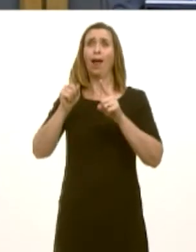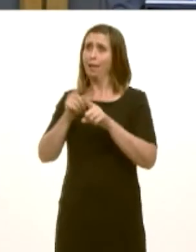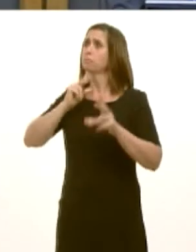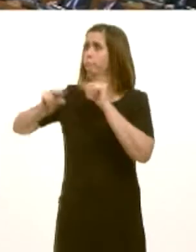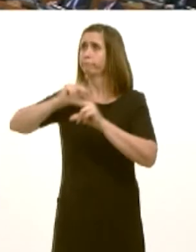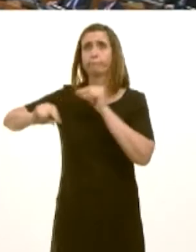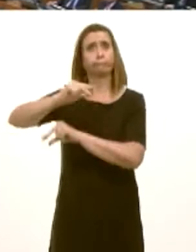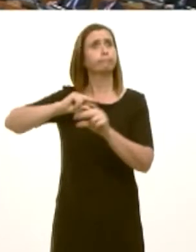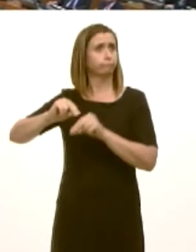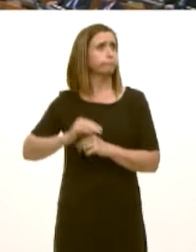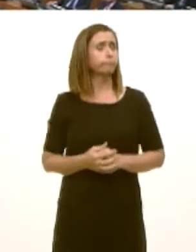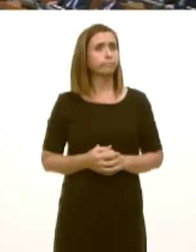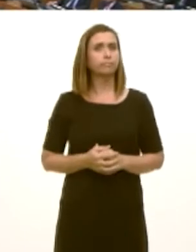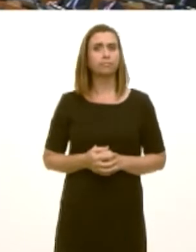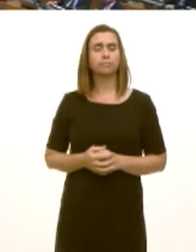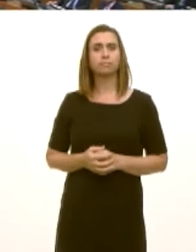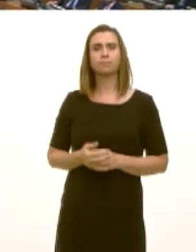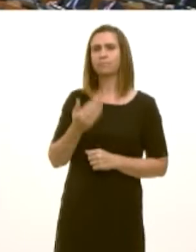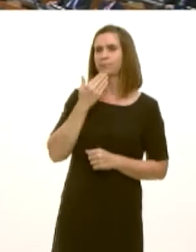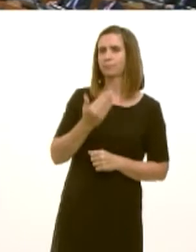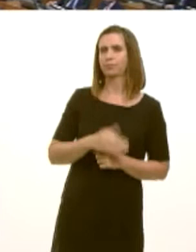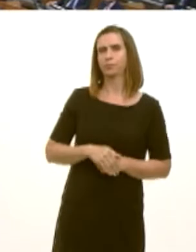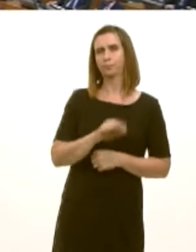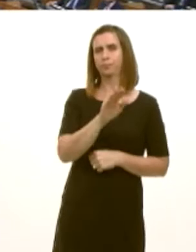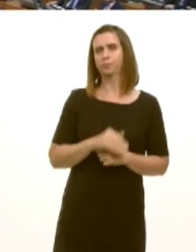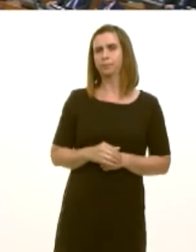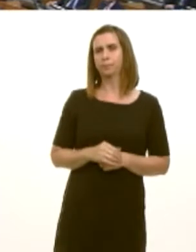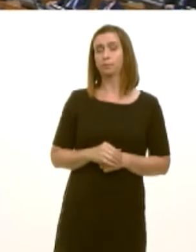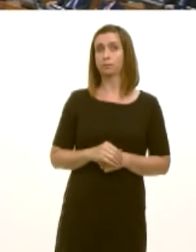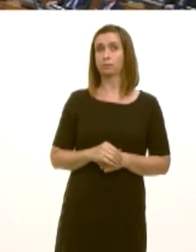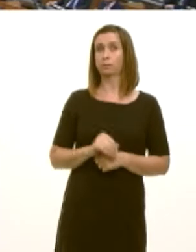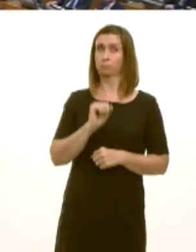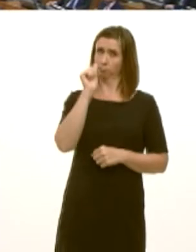Paul Davies: First Minister, Iím sure that one of your Governmentís priorities will